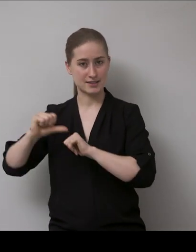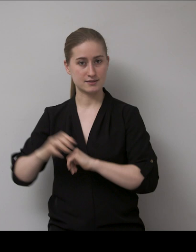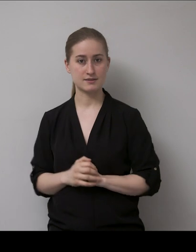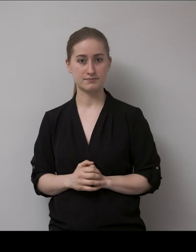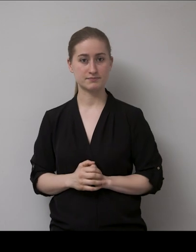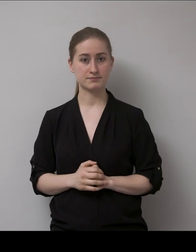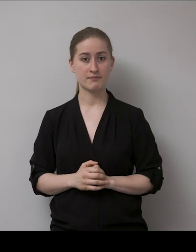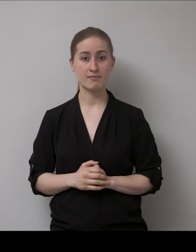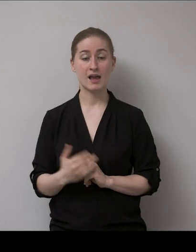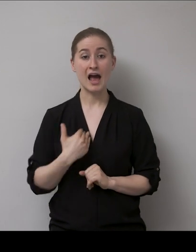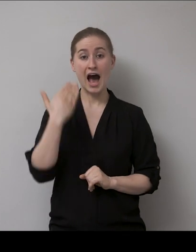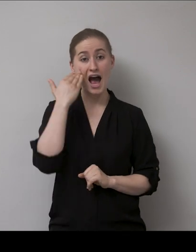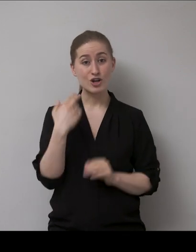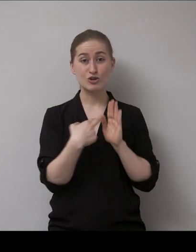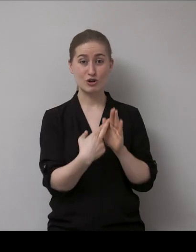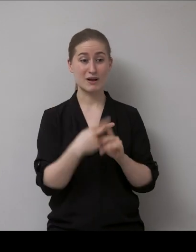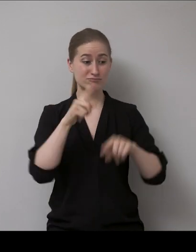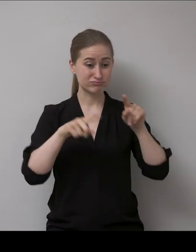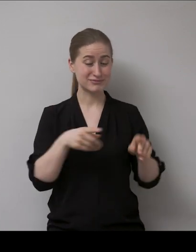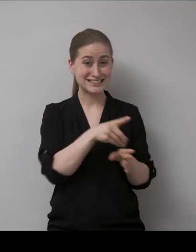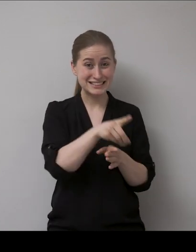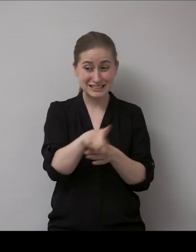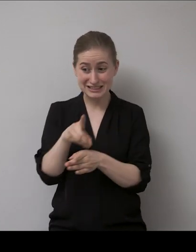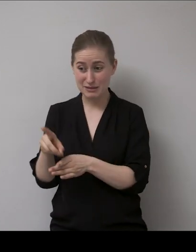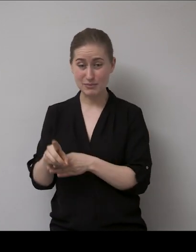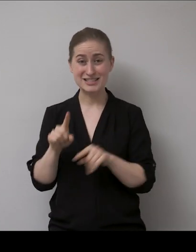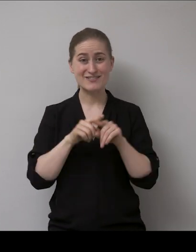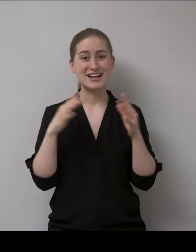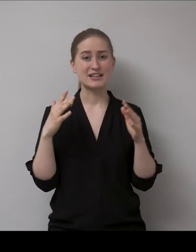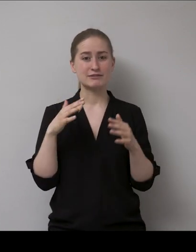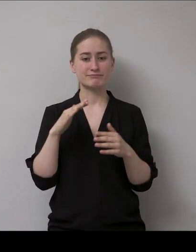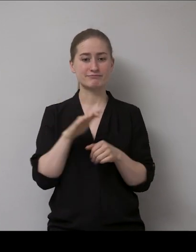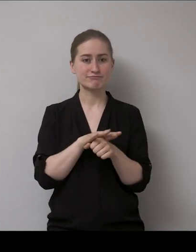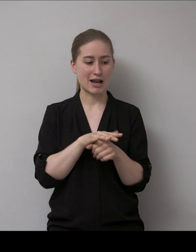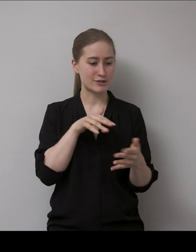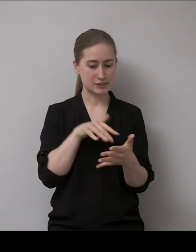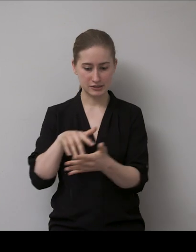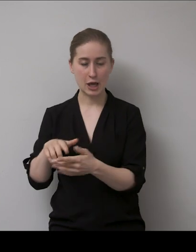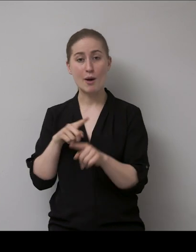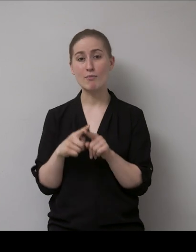I know that you represent vastly different disciplines and areas of scholarship, but you all share one thing in common.